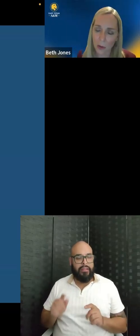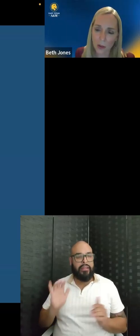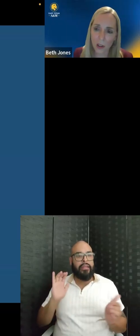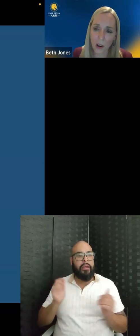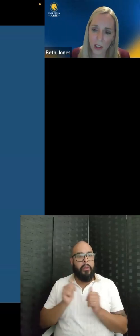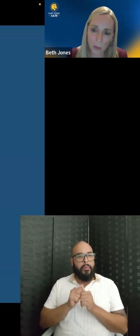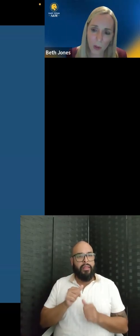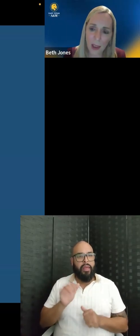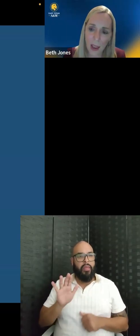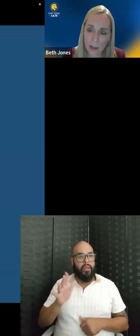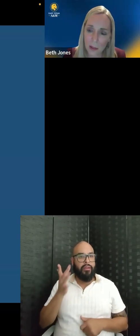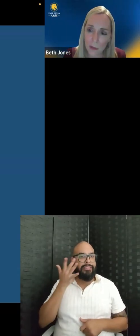So there's a caution with that.